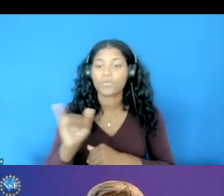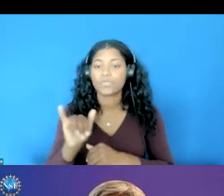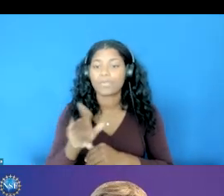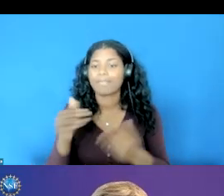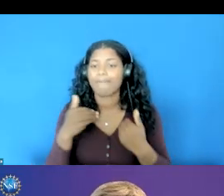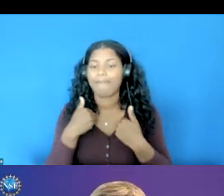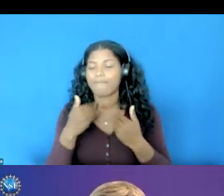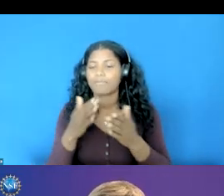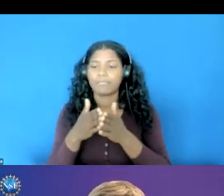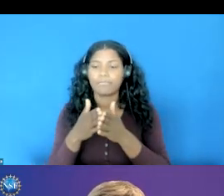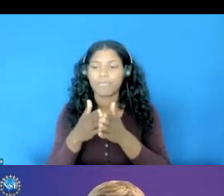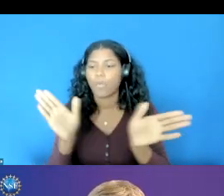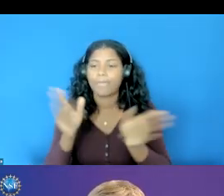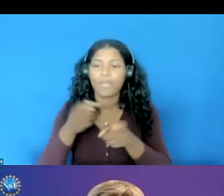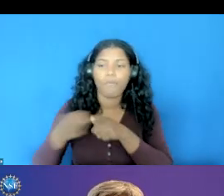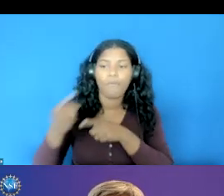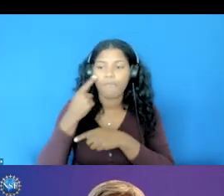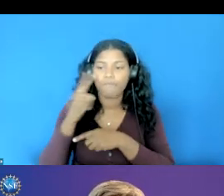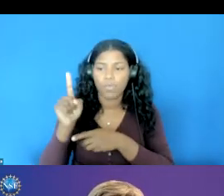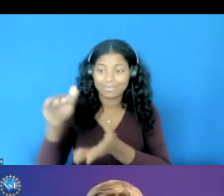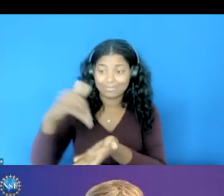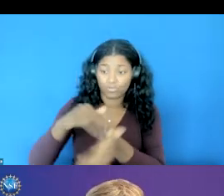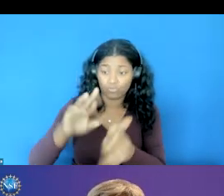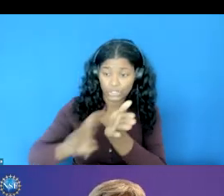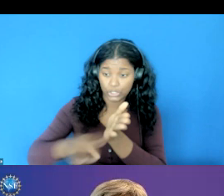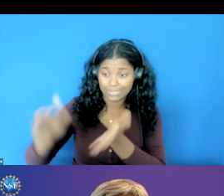in the molecular and cellular biosciences that I just mentioned earlier.